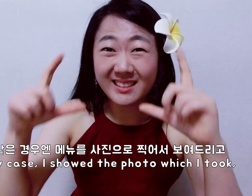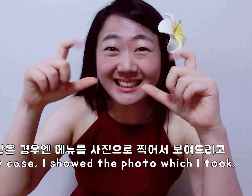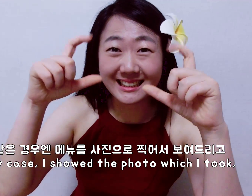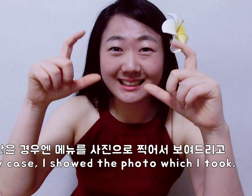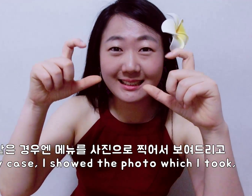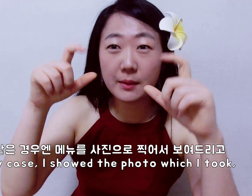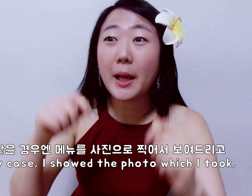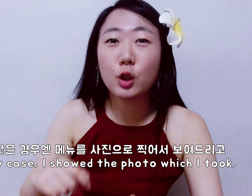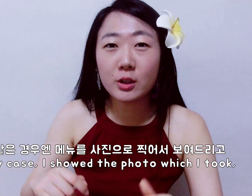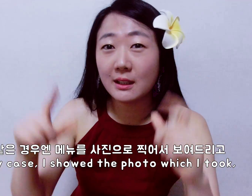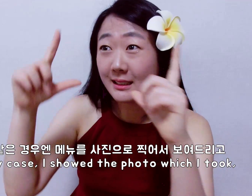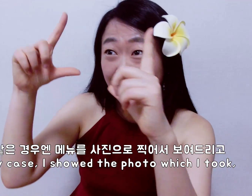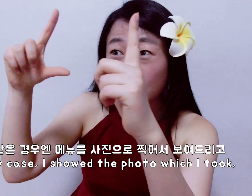we are deaf.